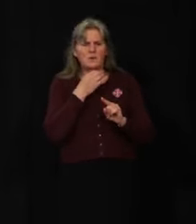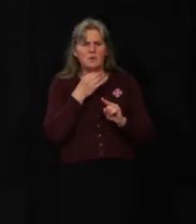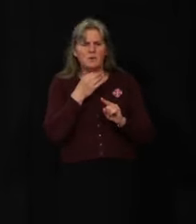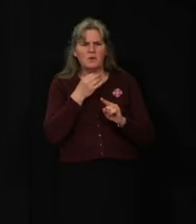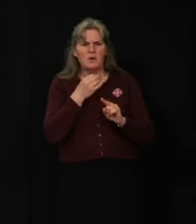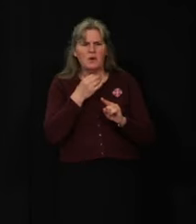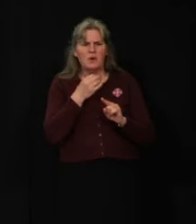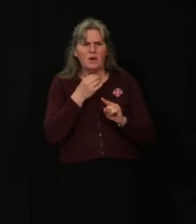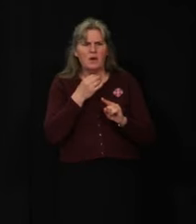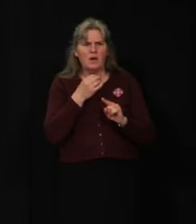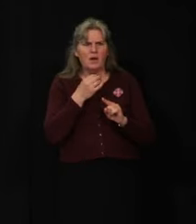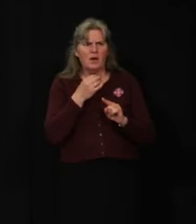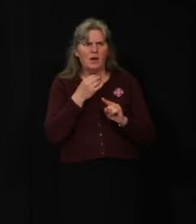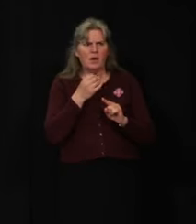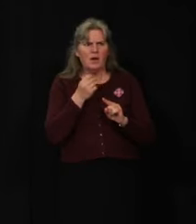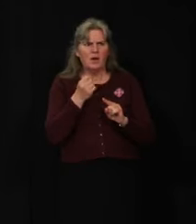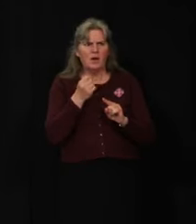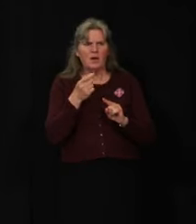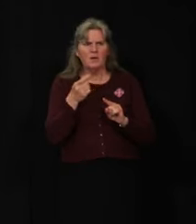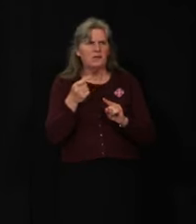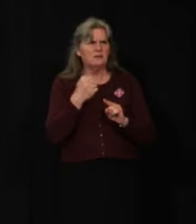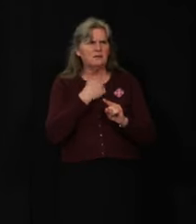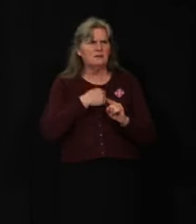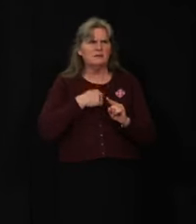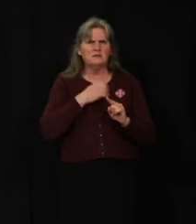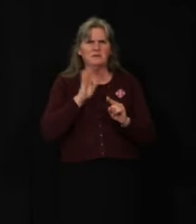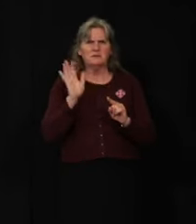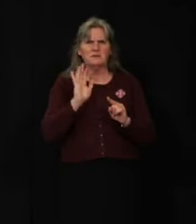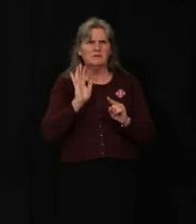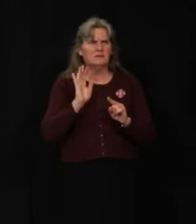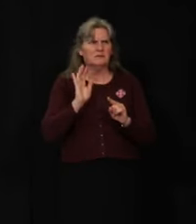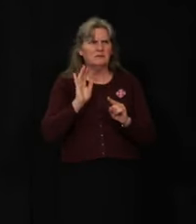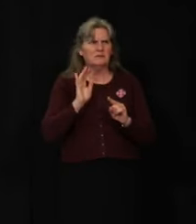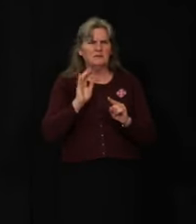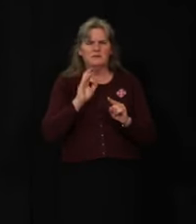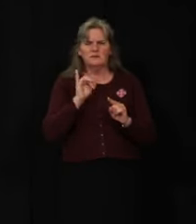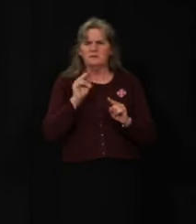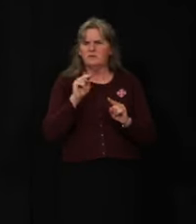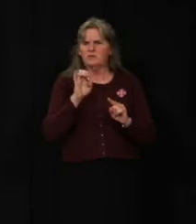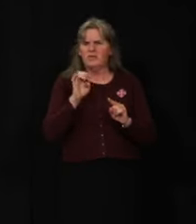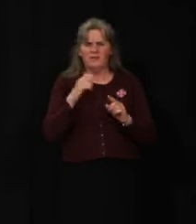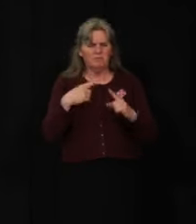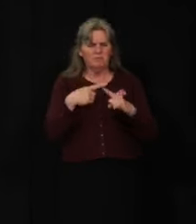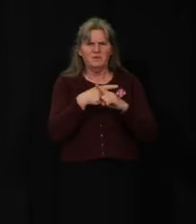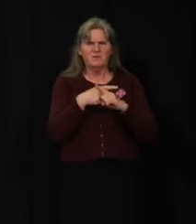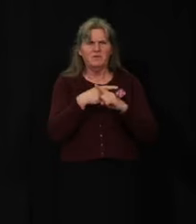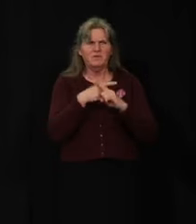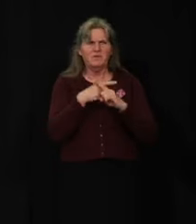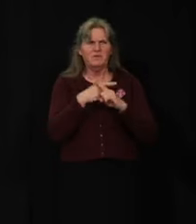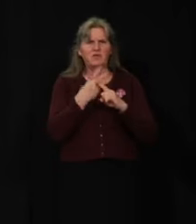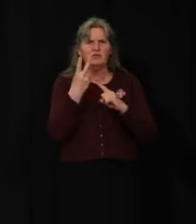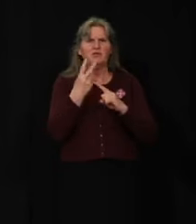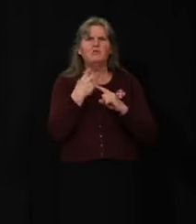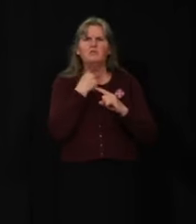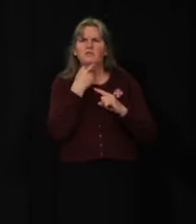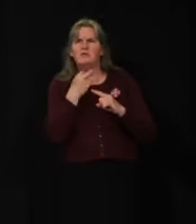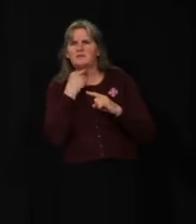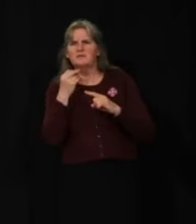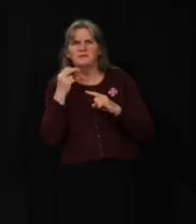be given the opportunity for one question, no follow-up. If you have no questions, please let me know. Ten, CK RW?